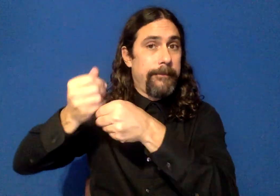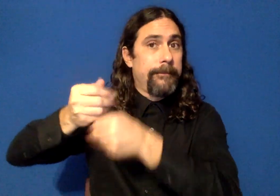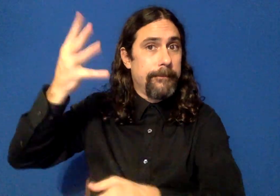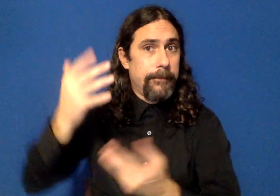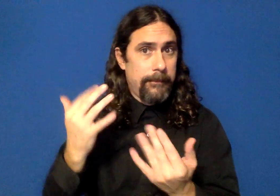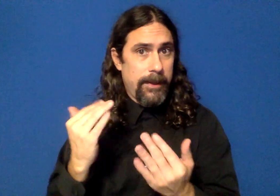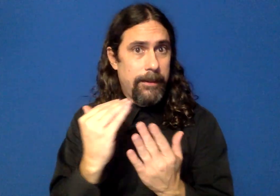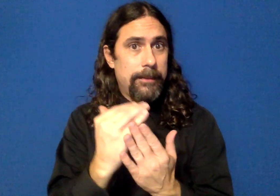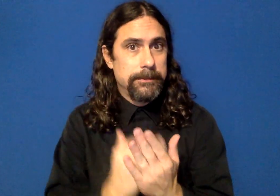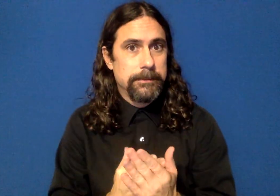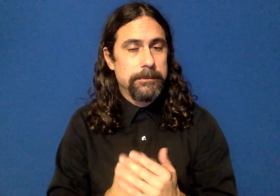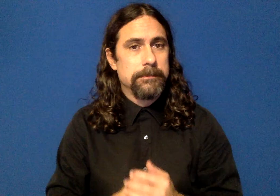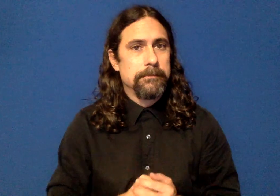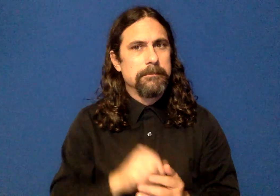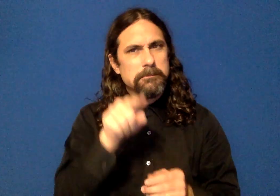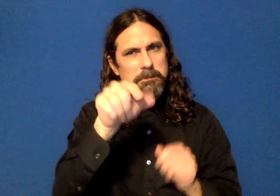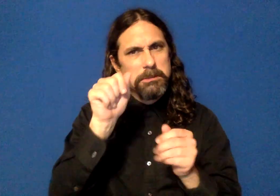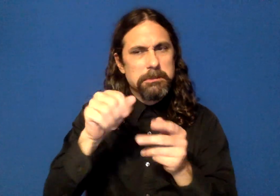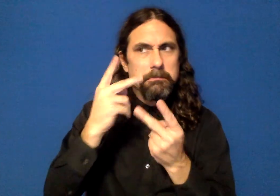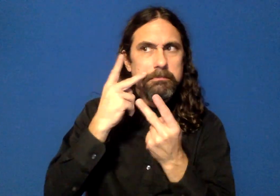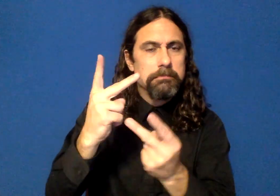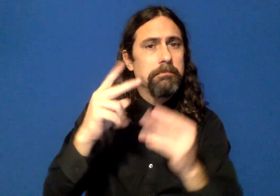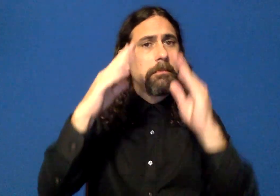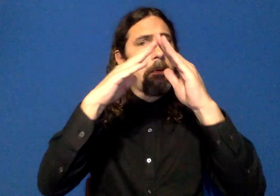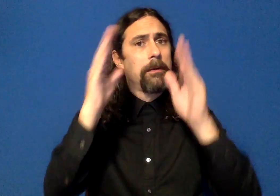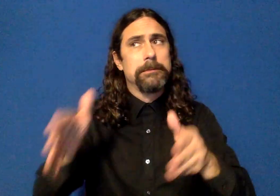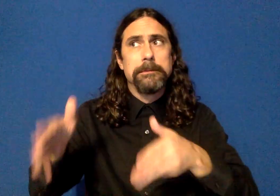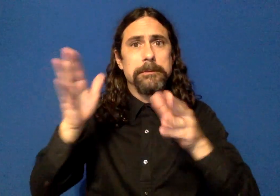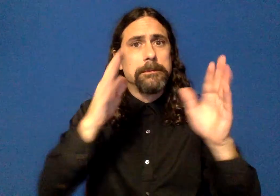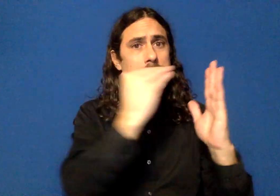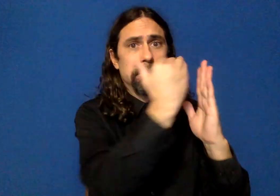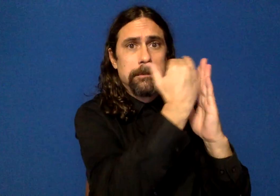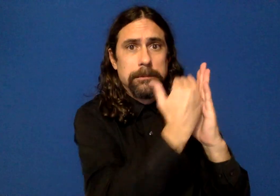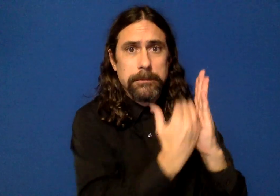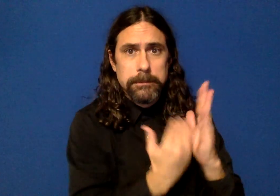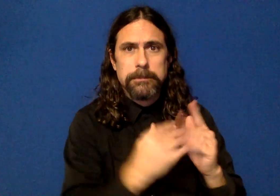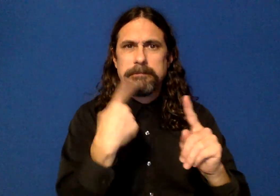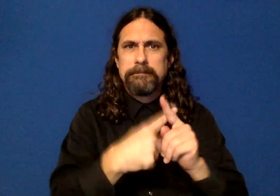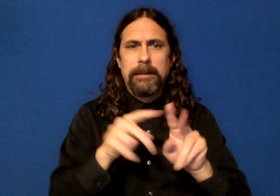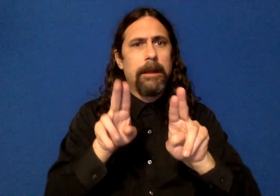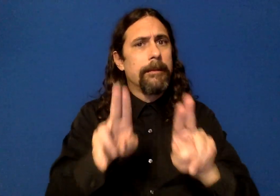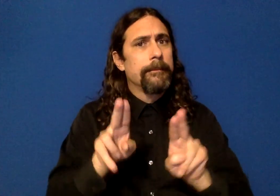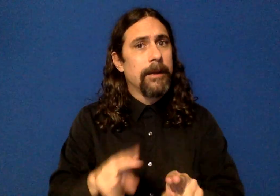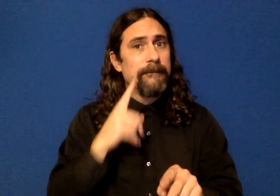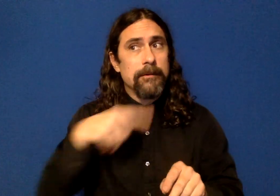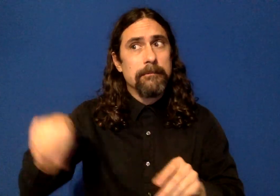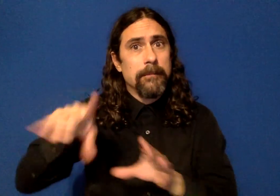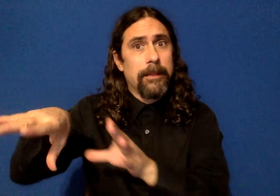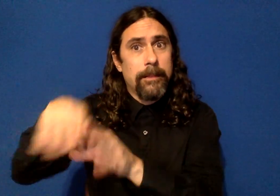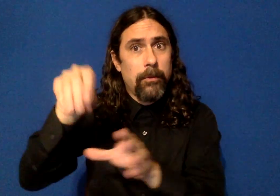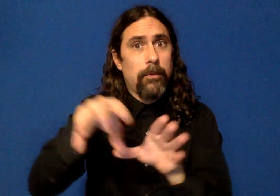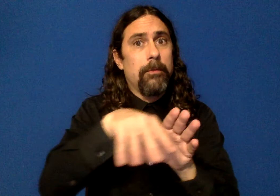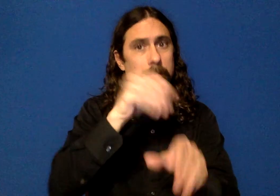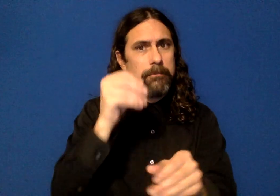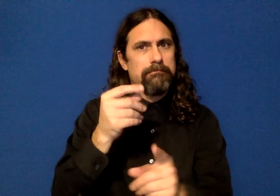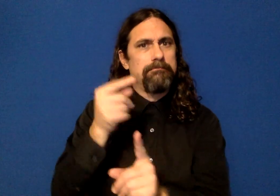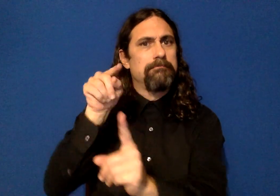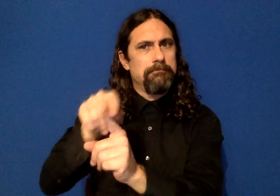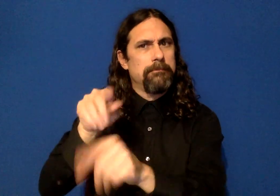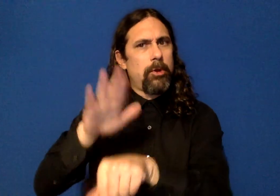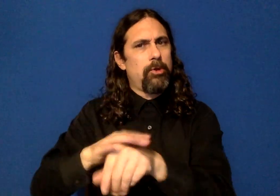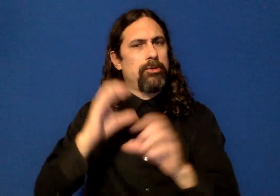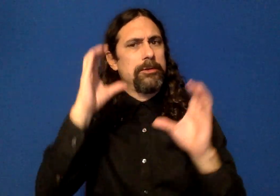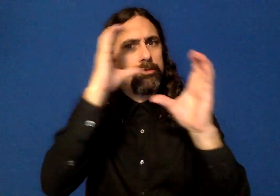these developments conduct lotteries to replenish their waiting lists. You can view a Housing List